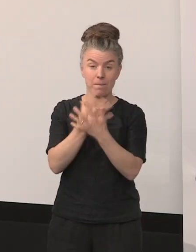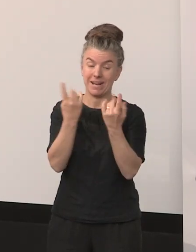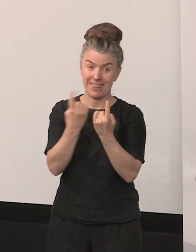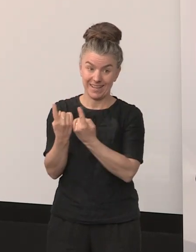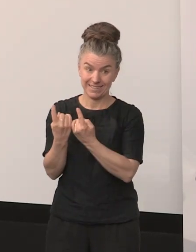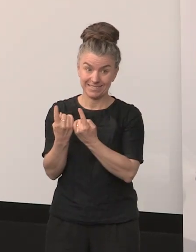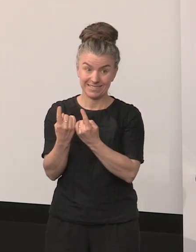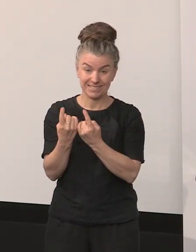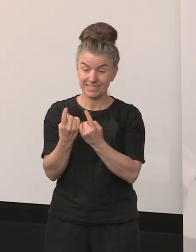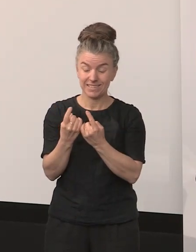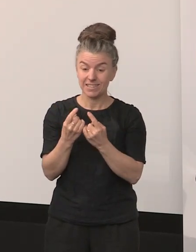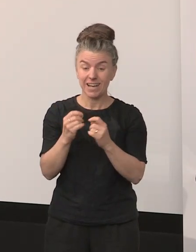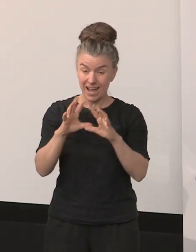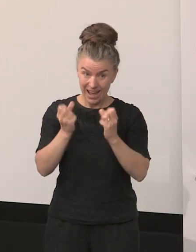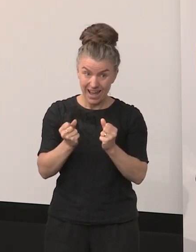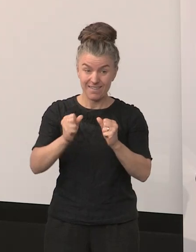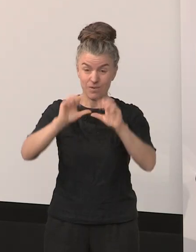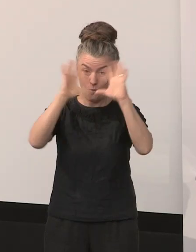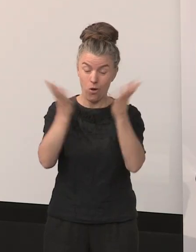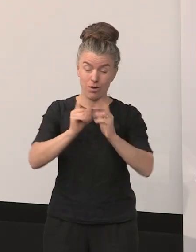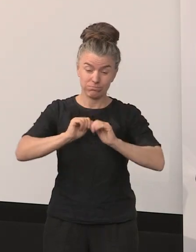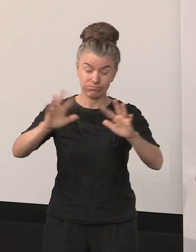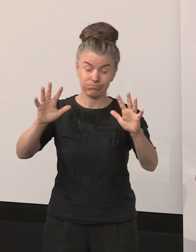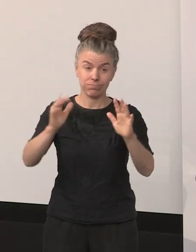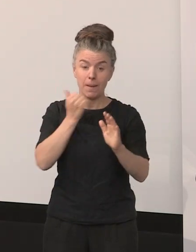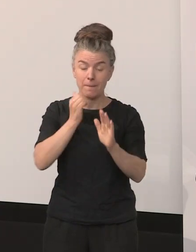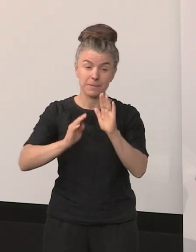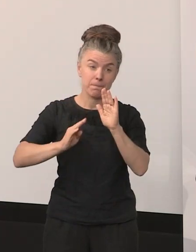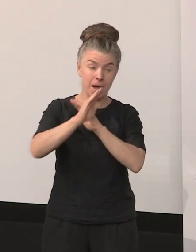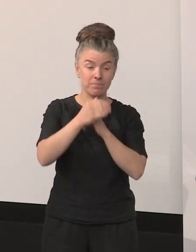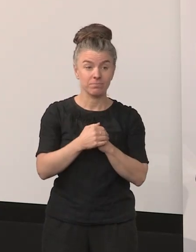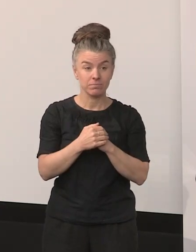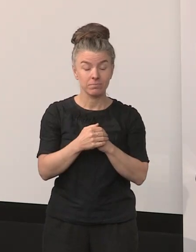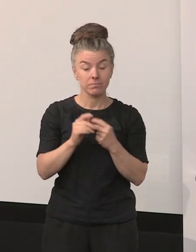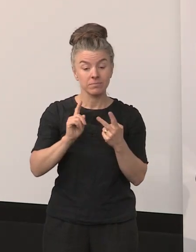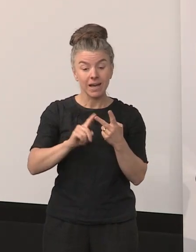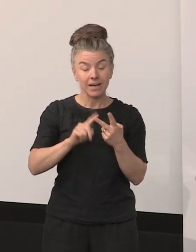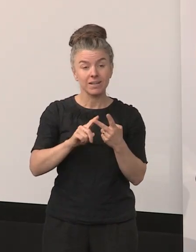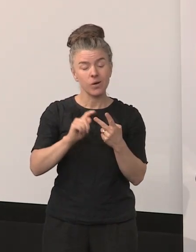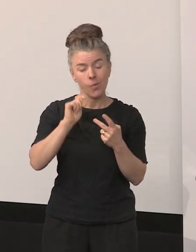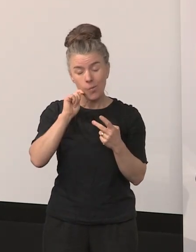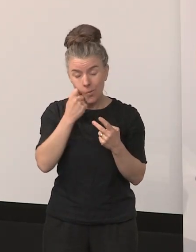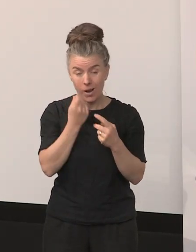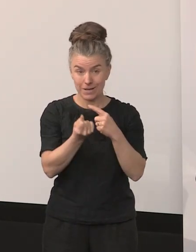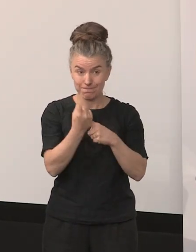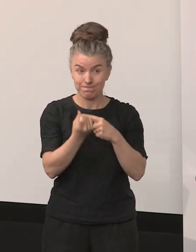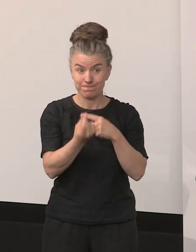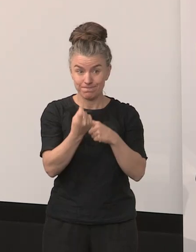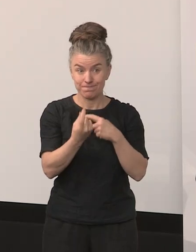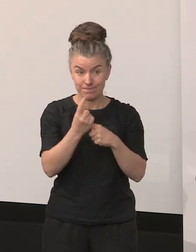things. We're not out of the woods yet on this. There is a large global pandemic under way. Secondly, we will see